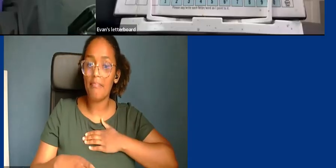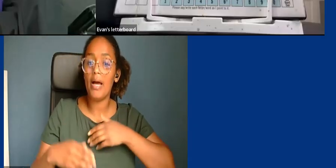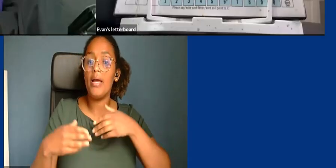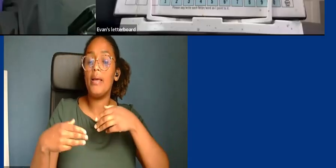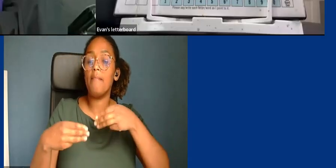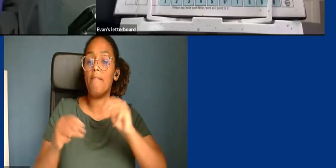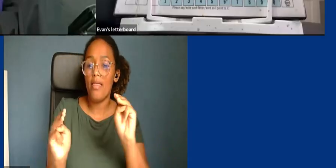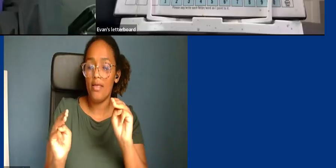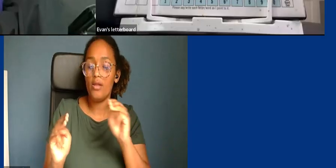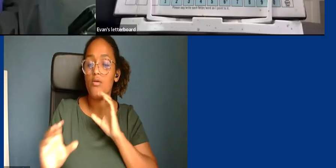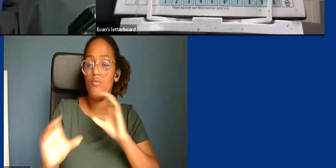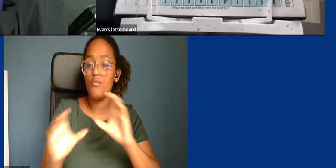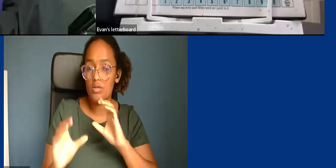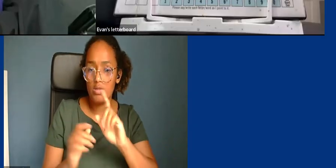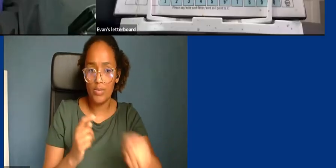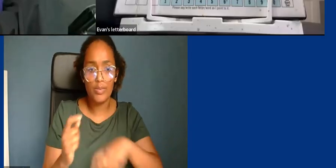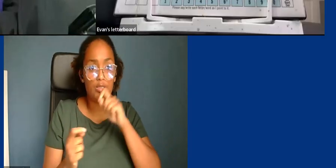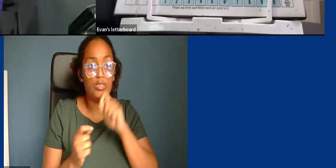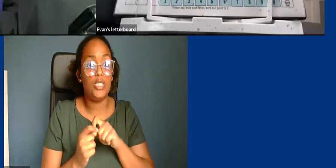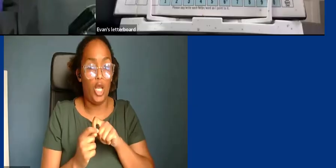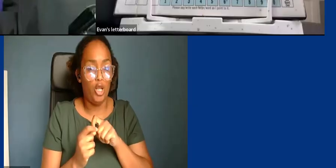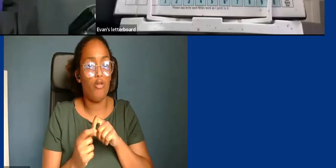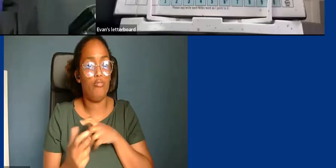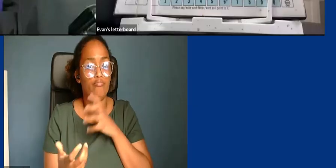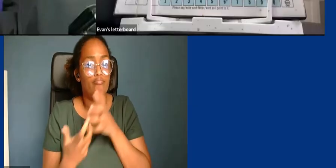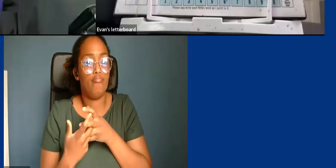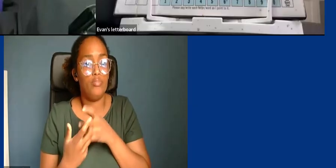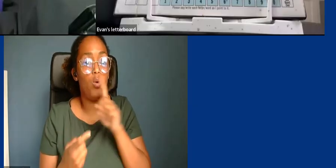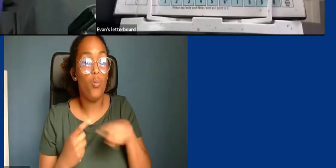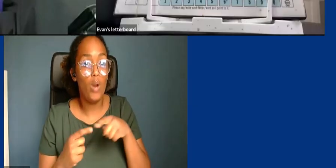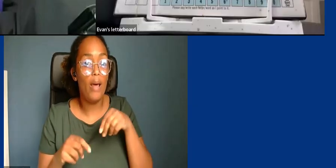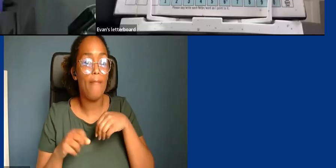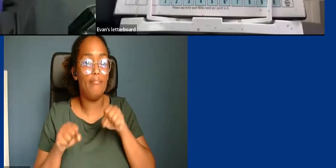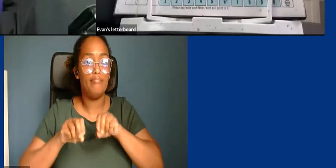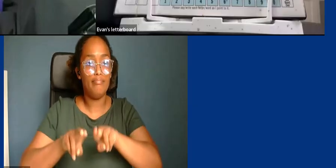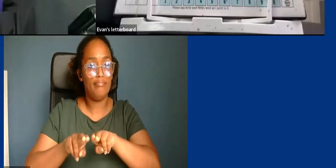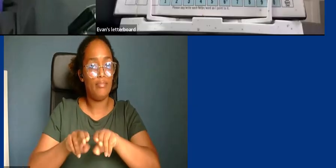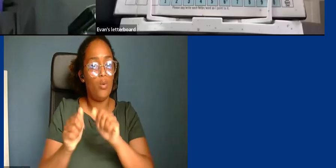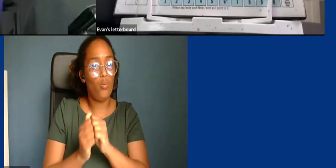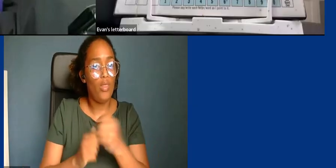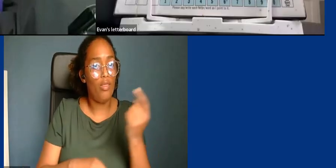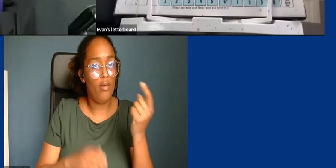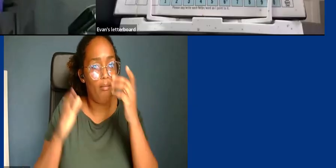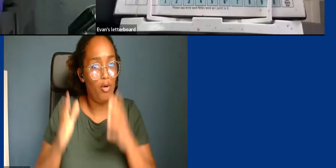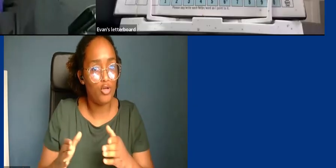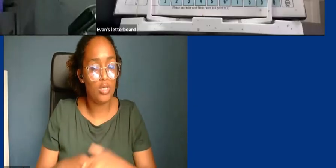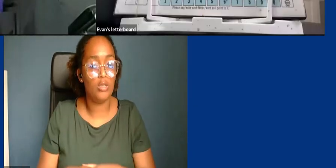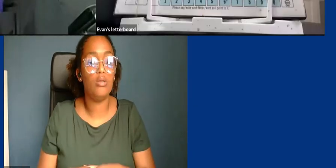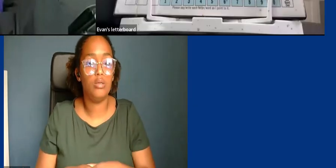particularly good when I am in bed with someone. Knowing that this would raise a few eyebrows, I